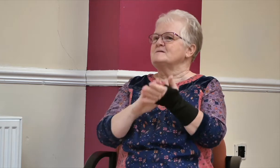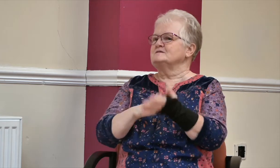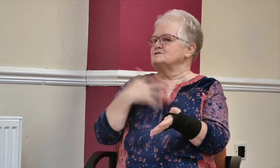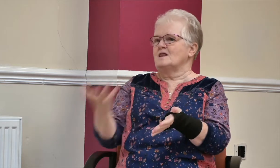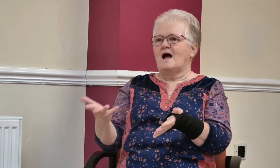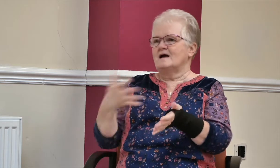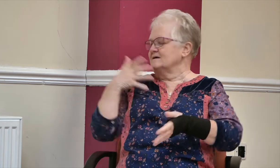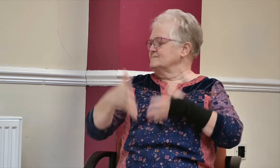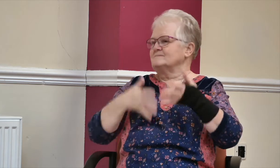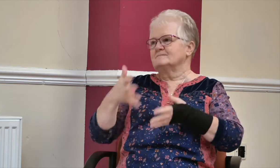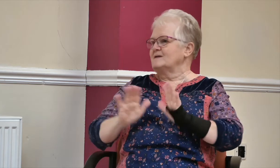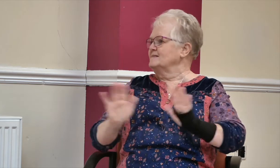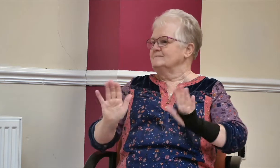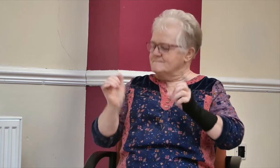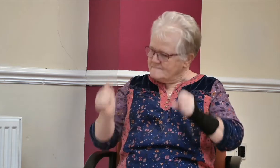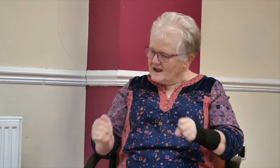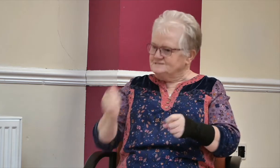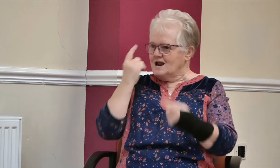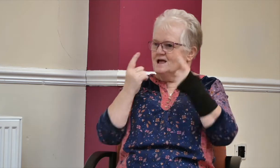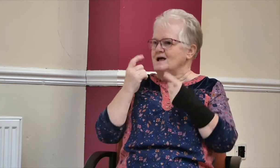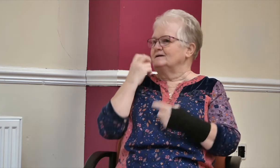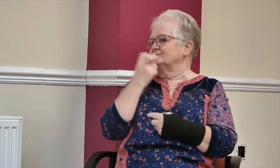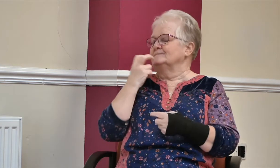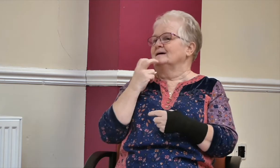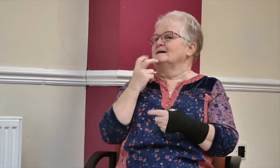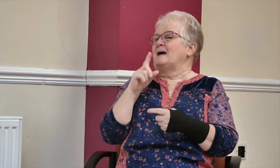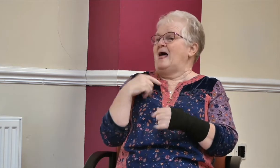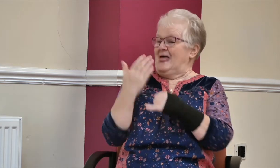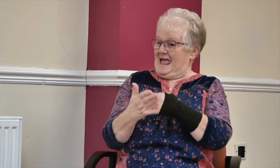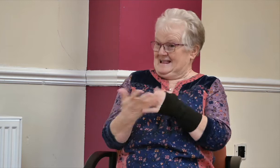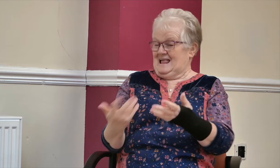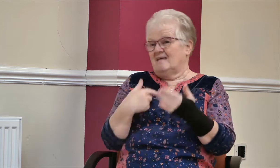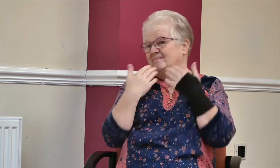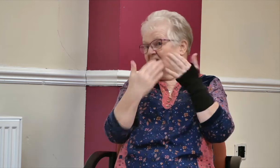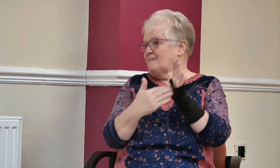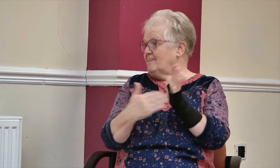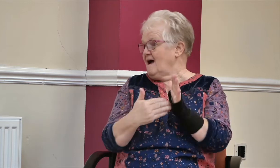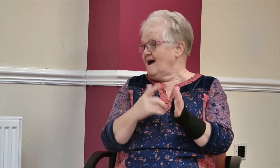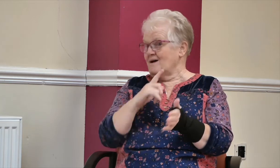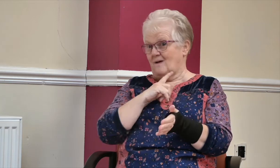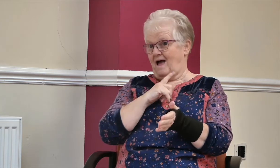My mother didn't like sign language. So I had to learn to lipread and speak. Now I thank my mother,